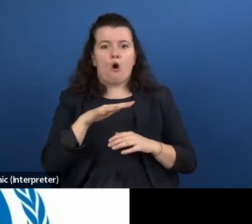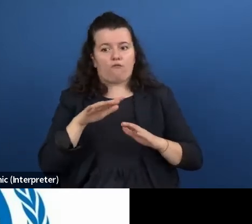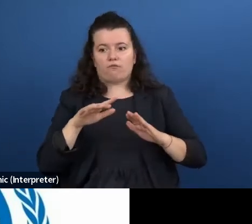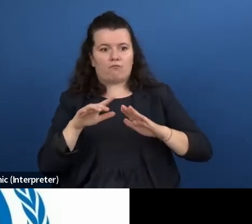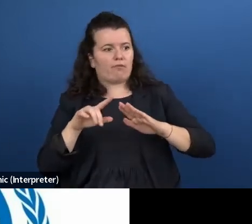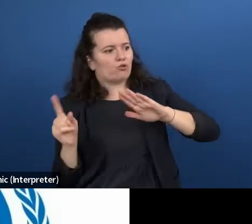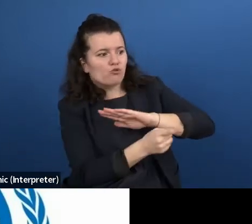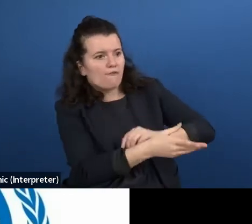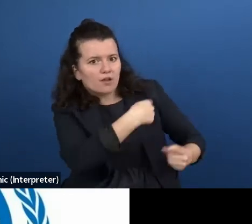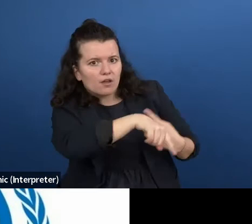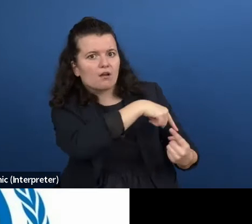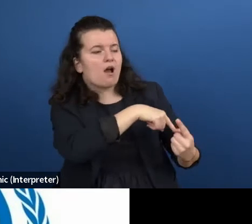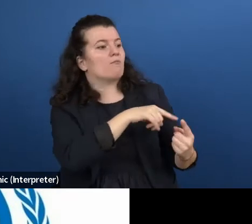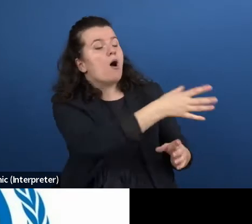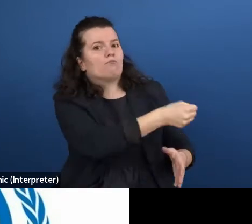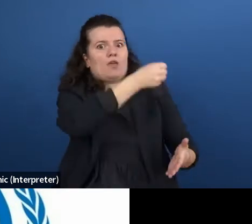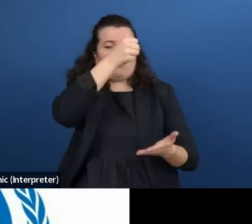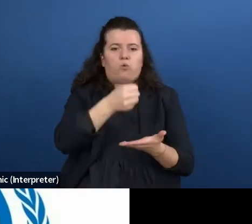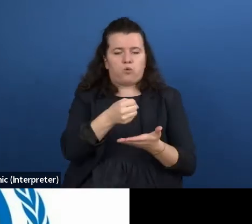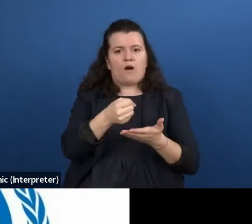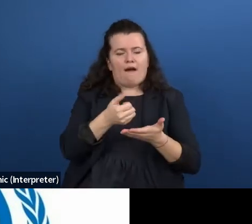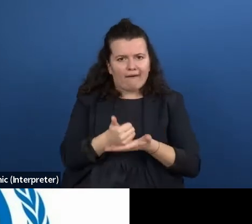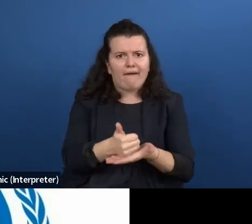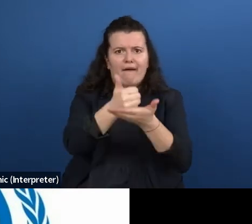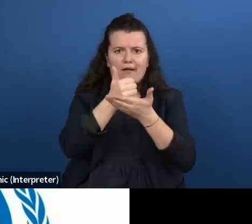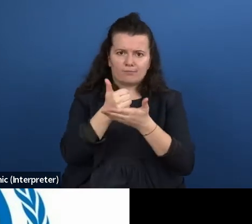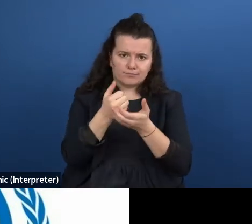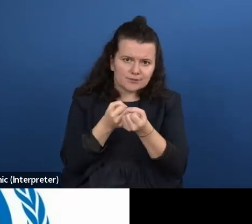the provision of counselling, medical services and health care,